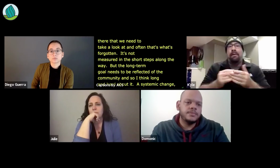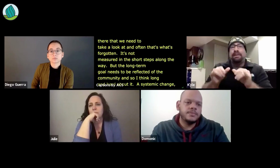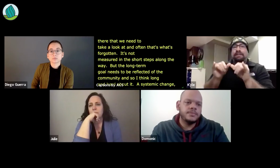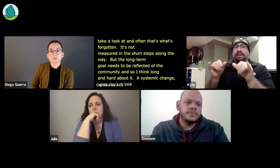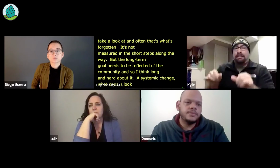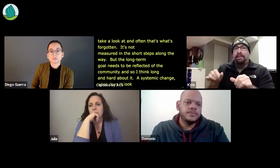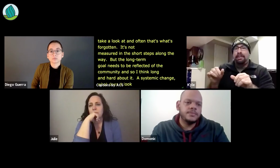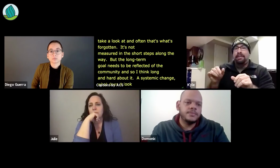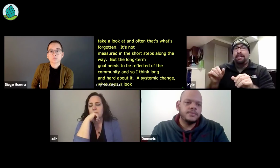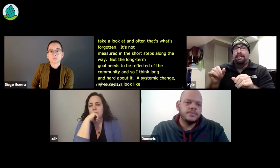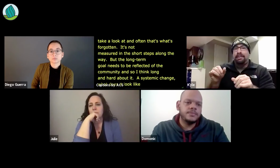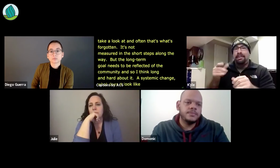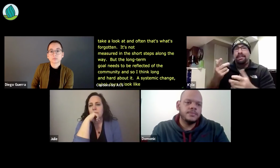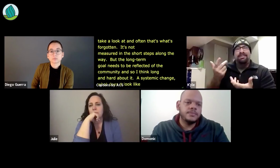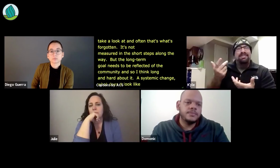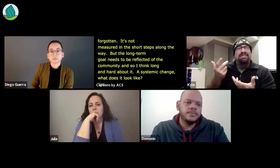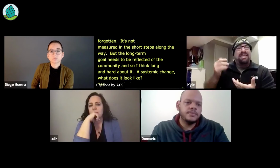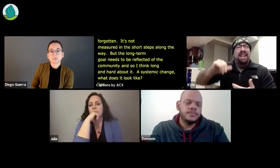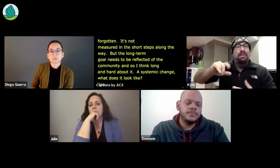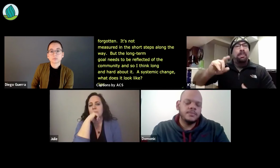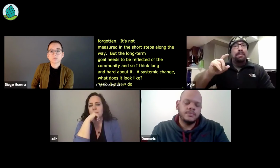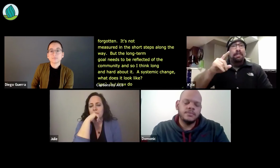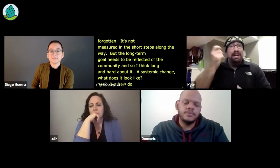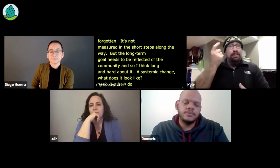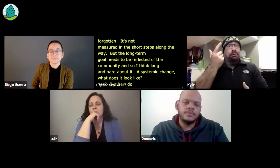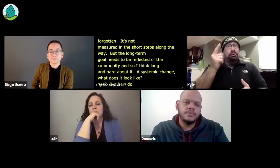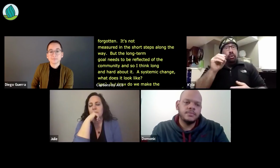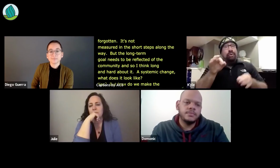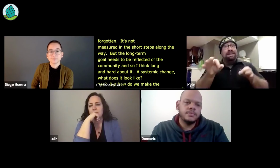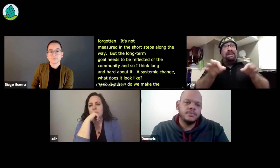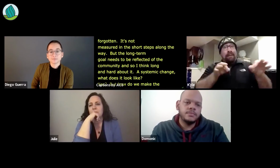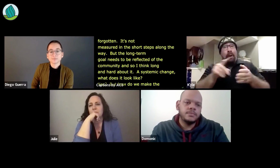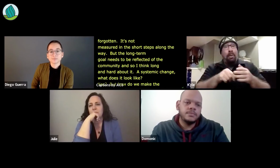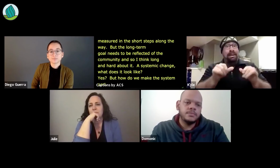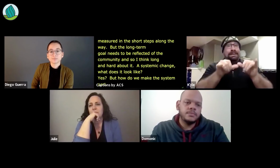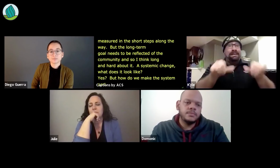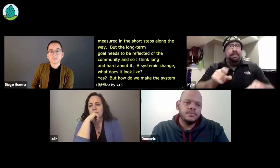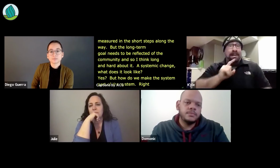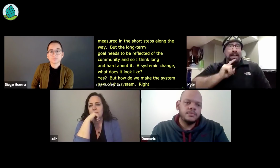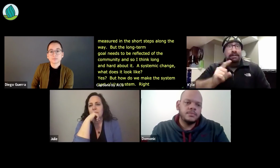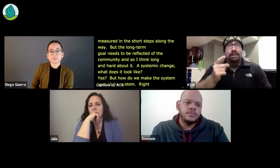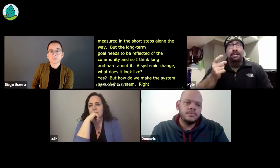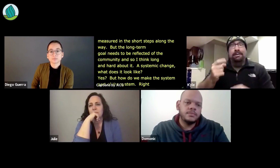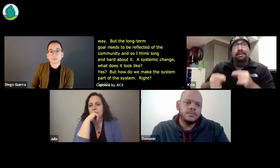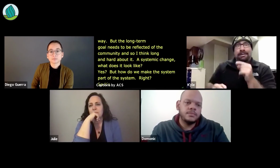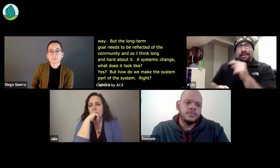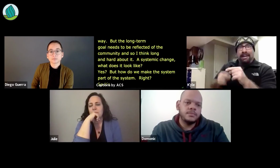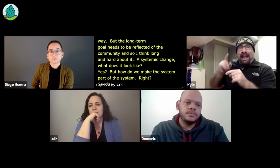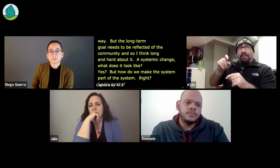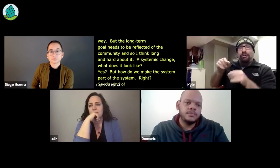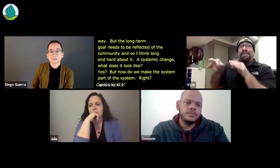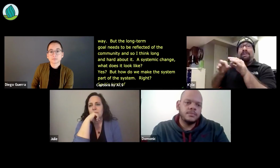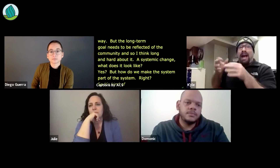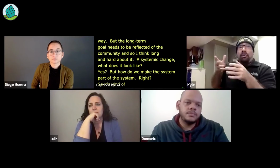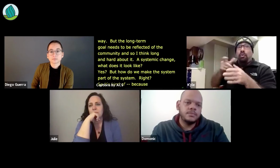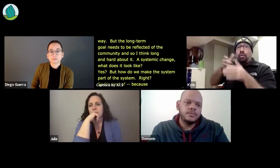So it's-- because-- so to define what the system is, we have to define who the people are, the person is--